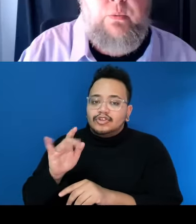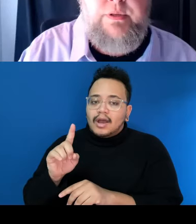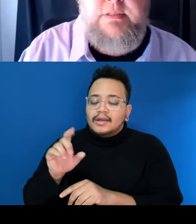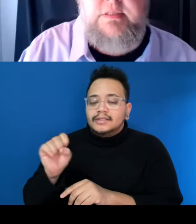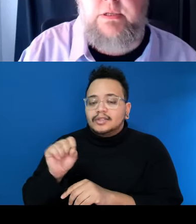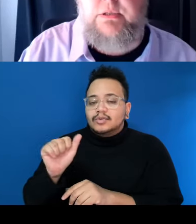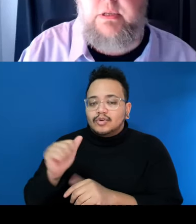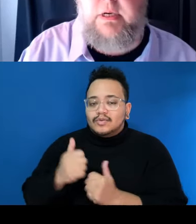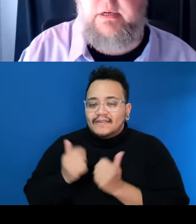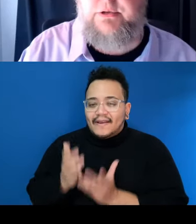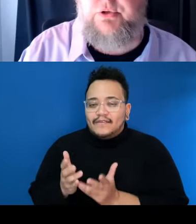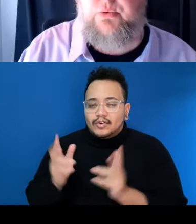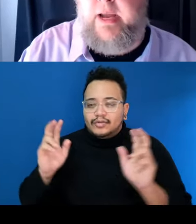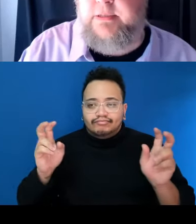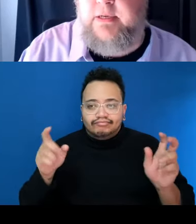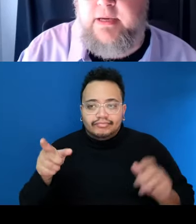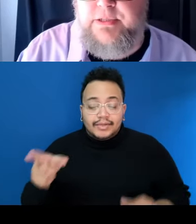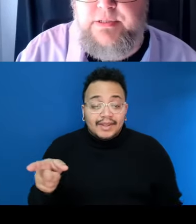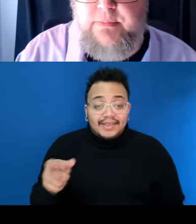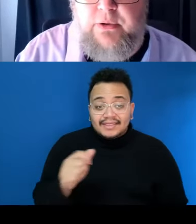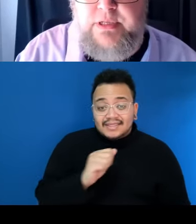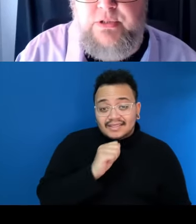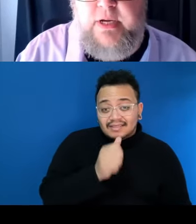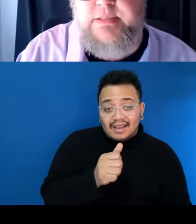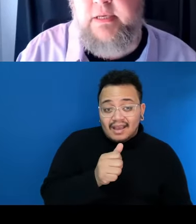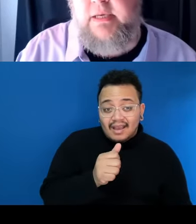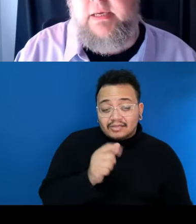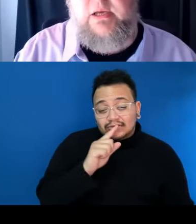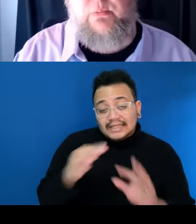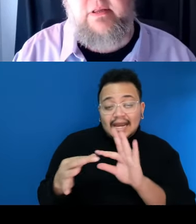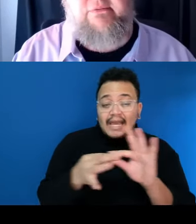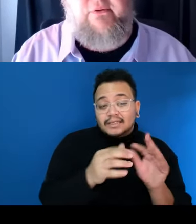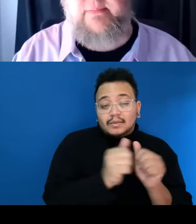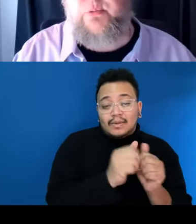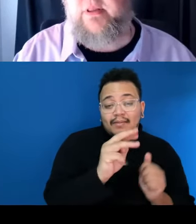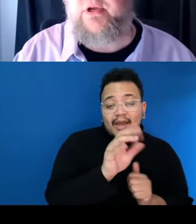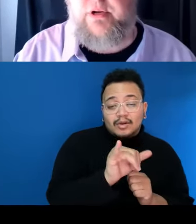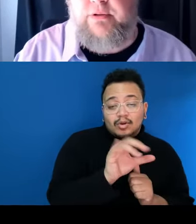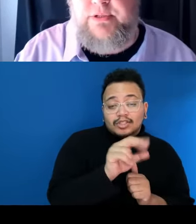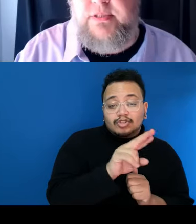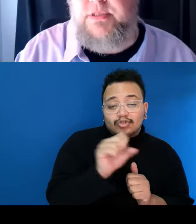So, while this is a direct connection to minority stress, it really frames one of the critical issues